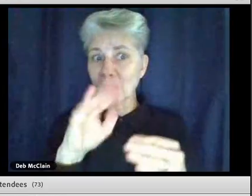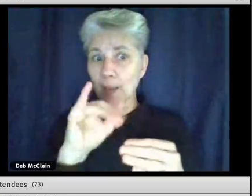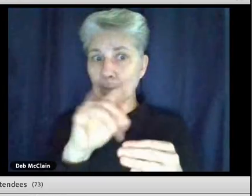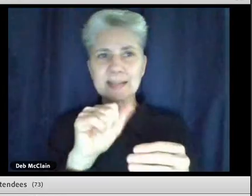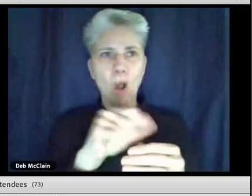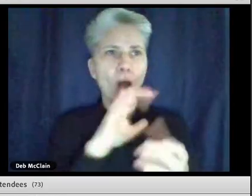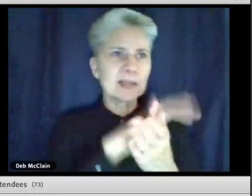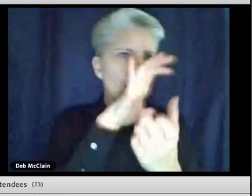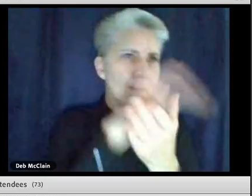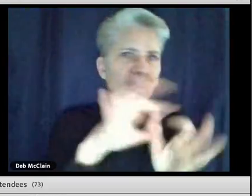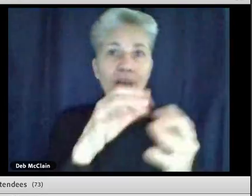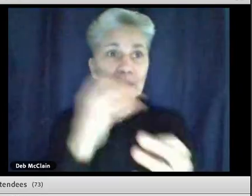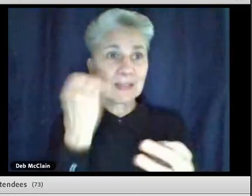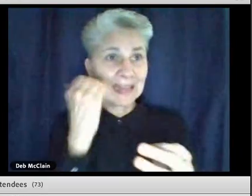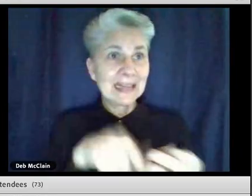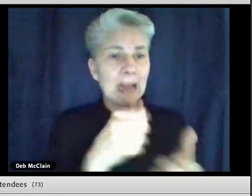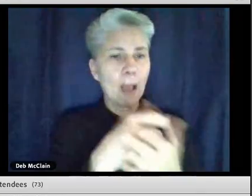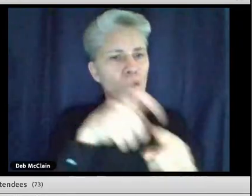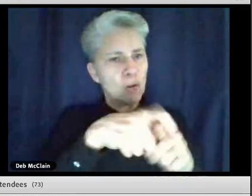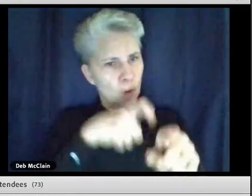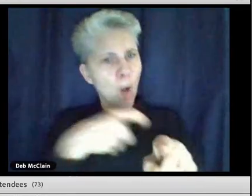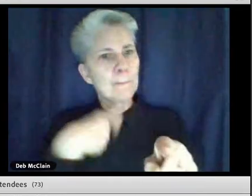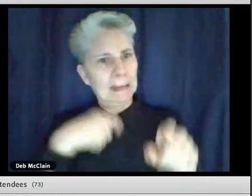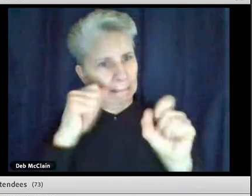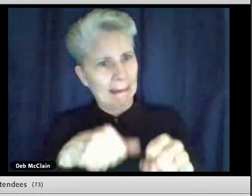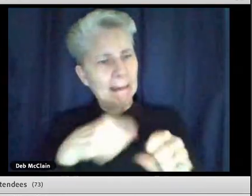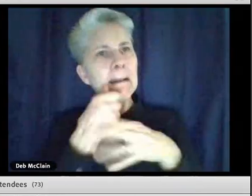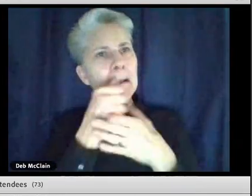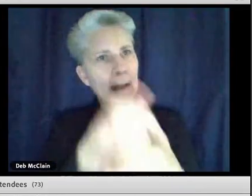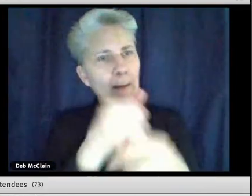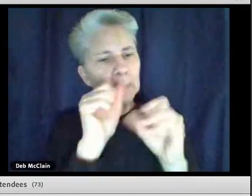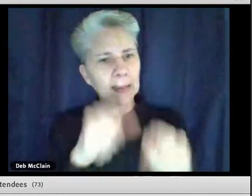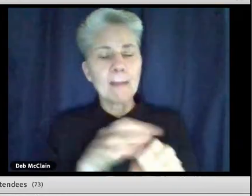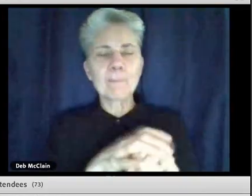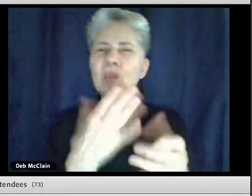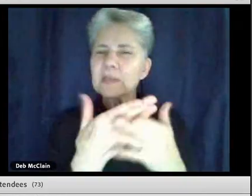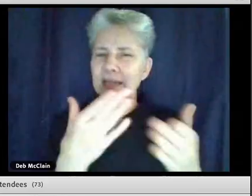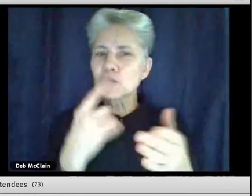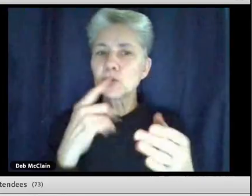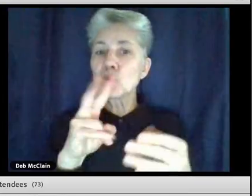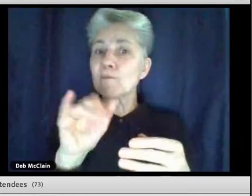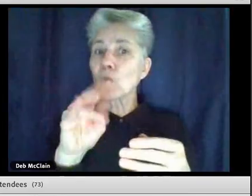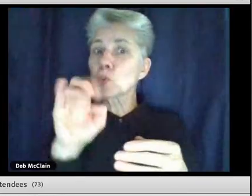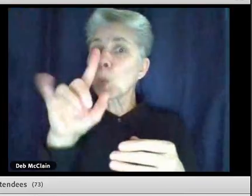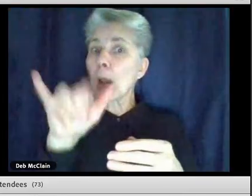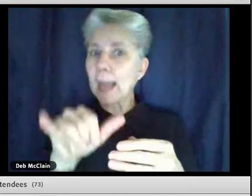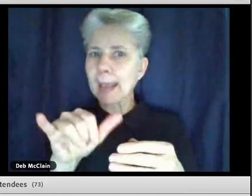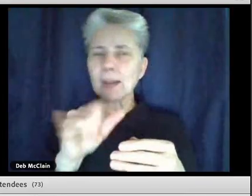out at the base, and so all those spouses, all the families, if they need help, they can call upon me.